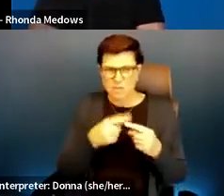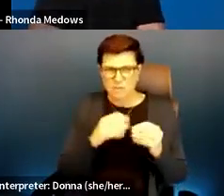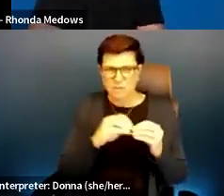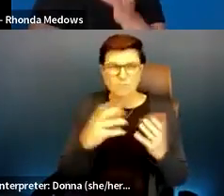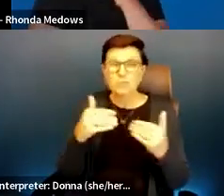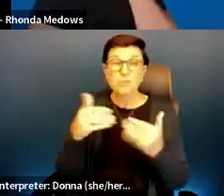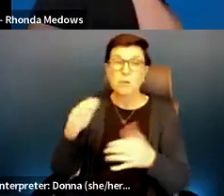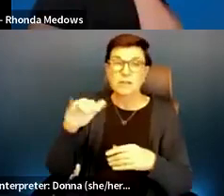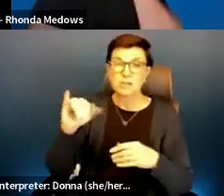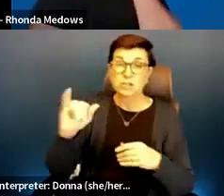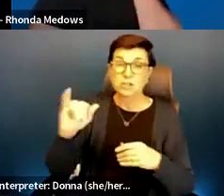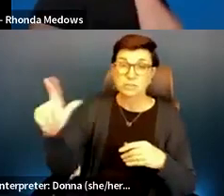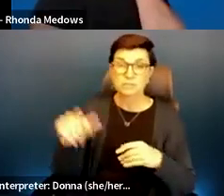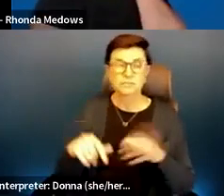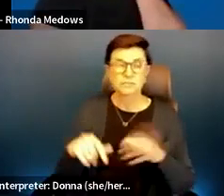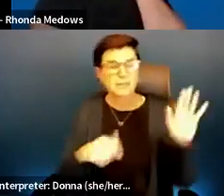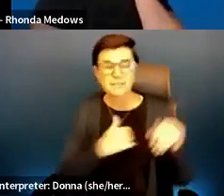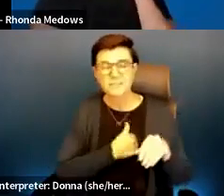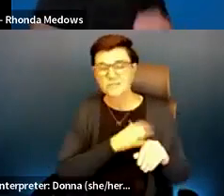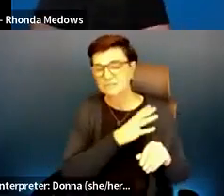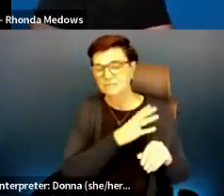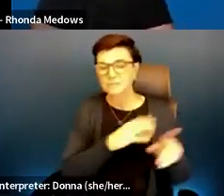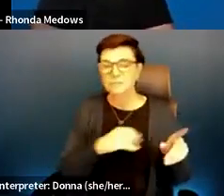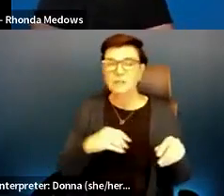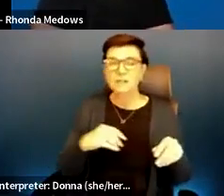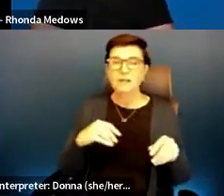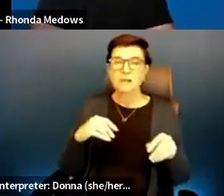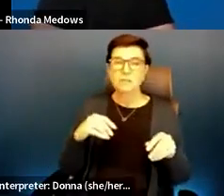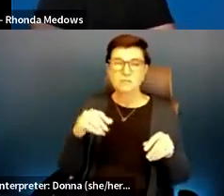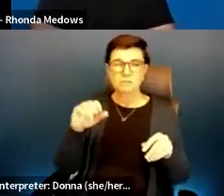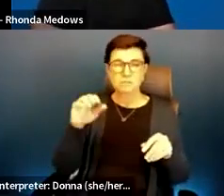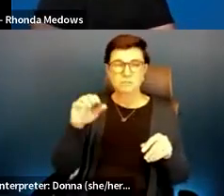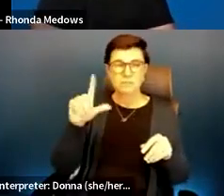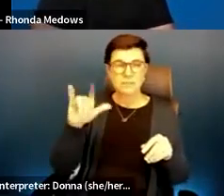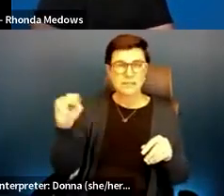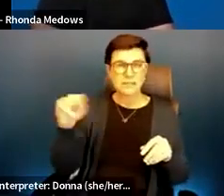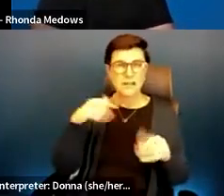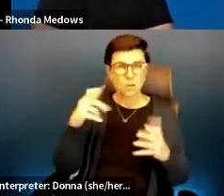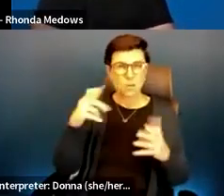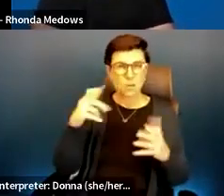No, that's okay. I just want to make the note, Lynn, that the individual